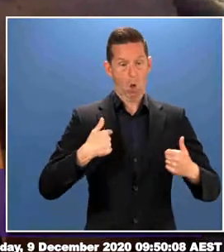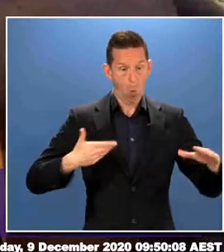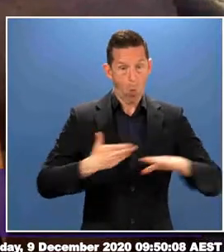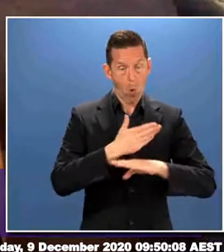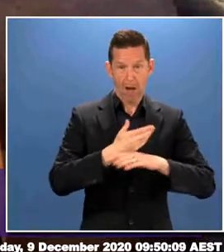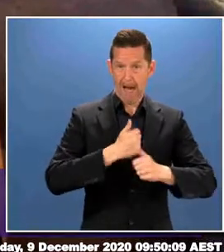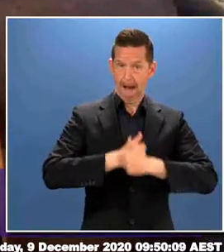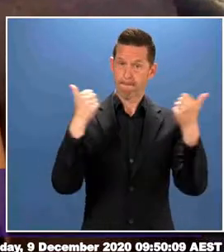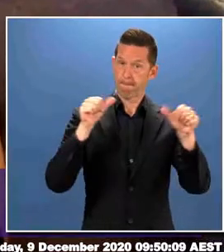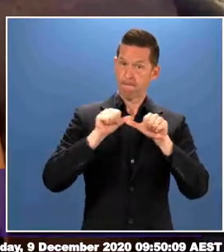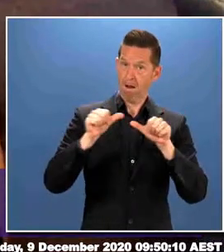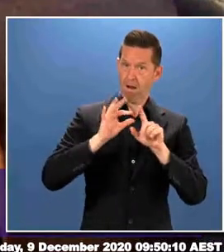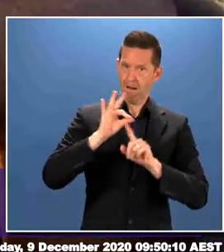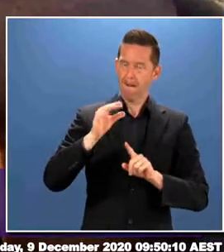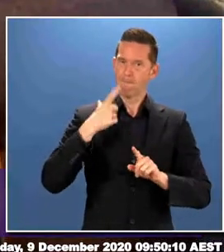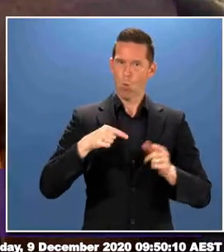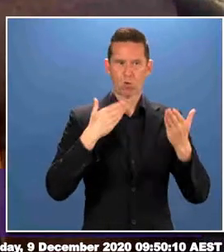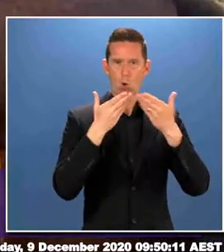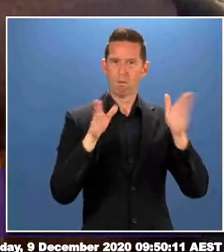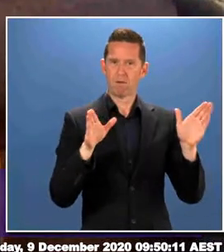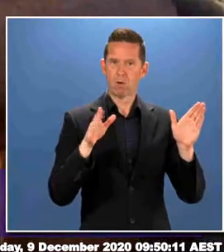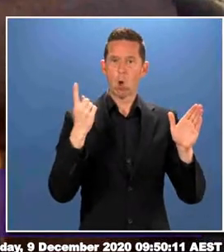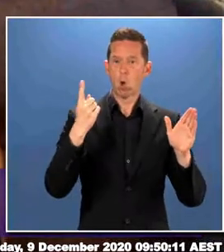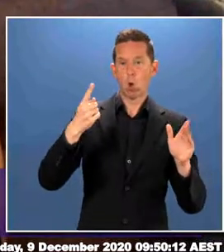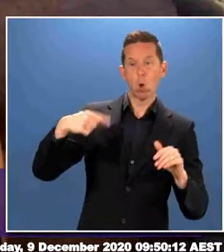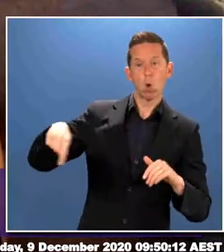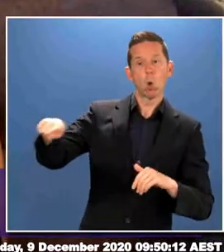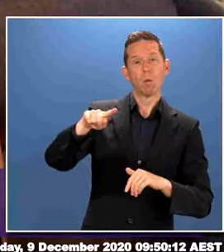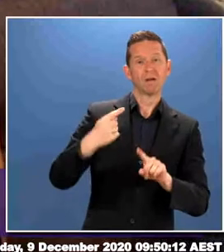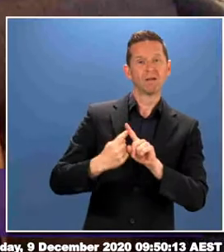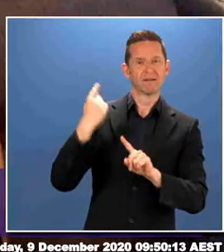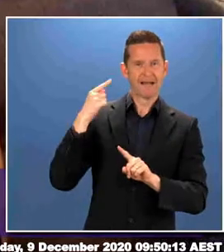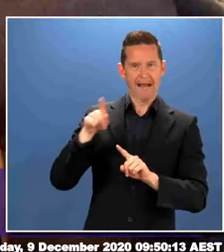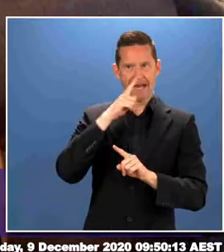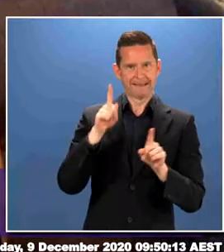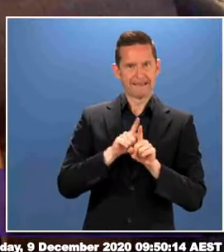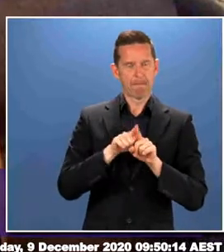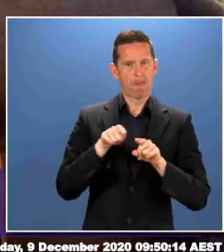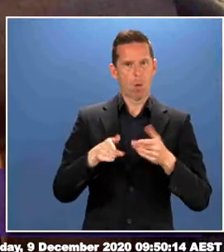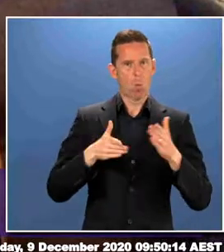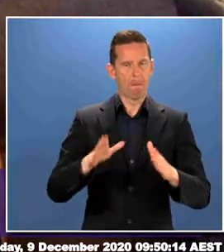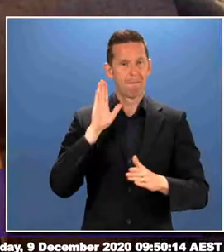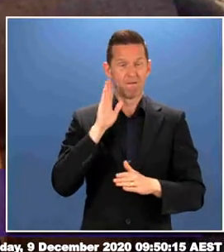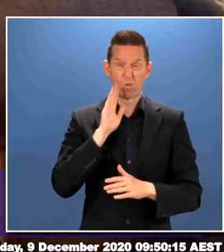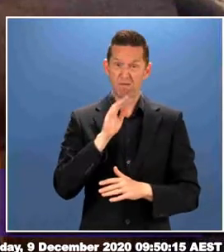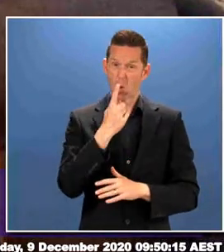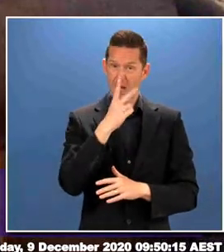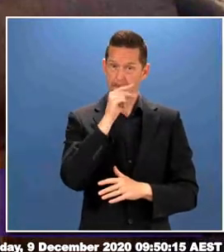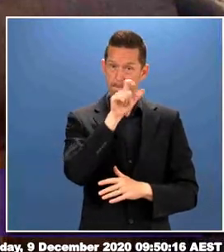them tools that their non-disabled peers may not have had. For example, one young person said: I do have a belief that my career